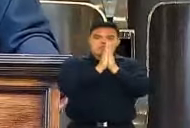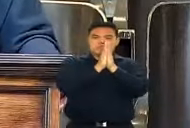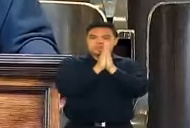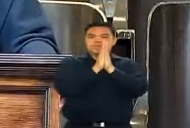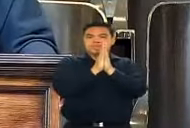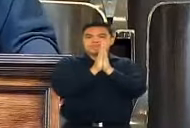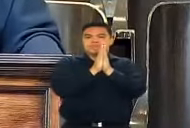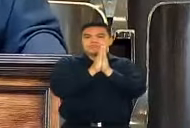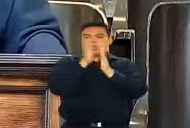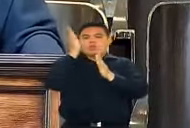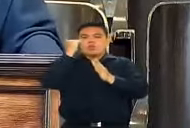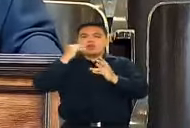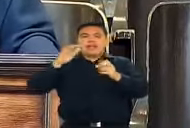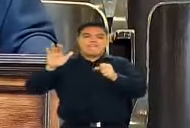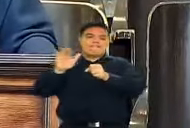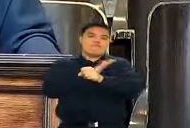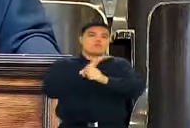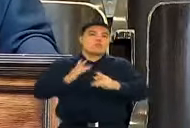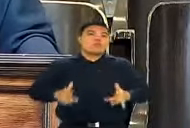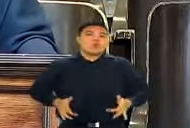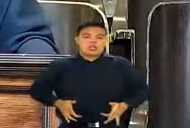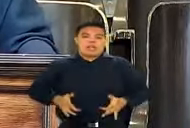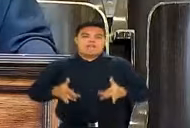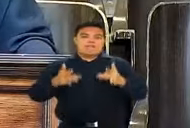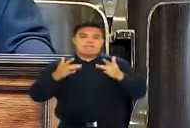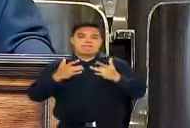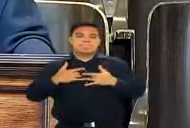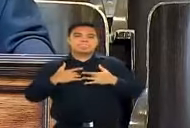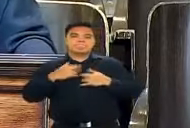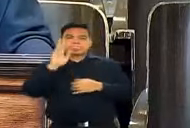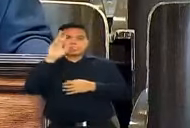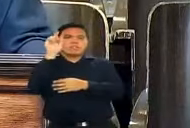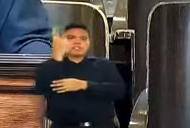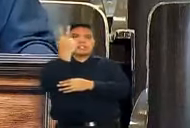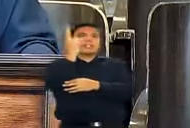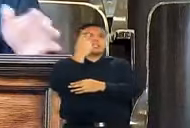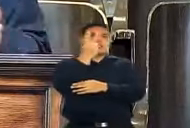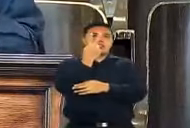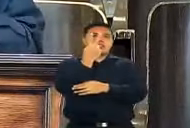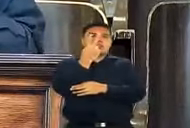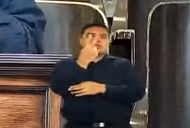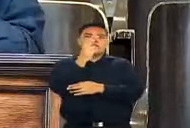is a life expectant for the